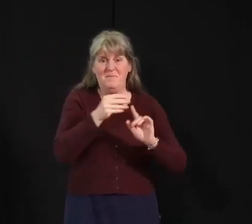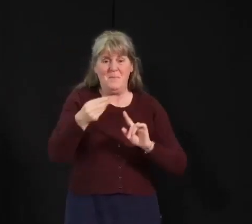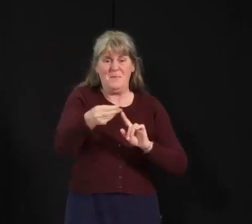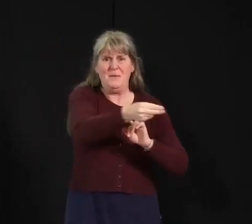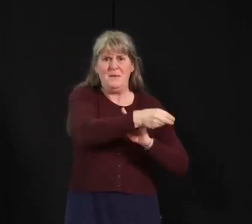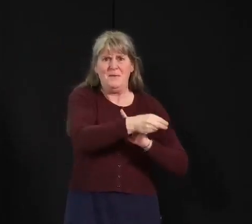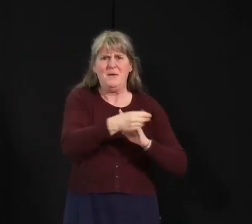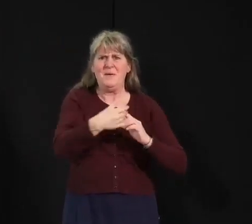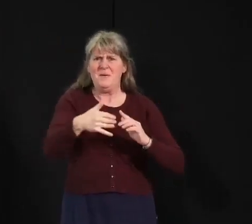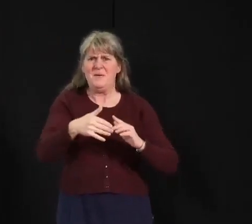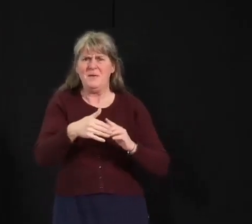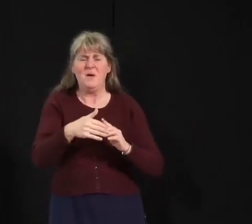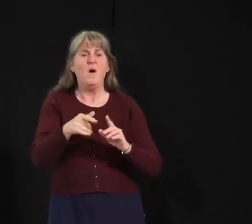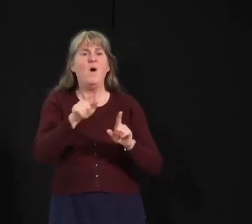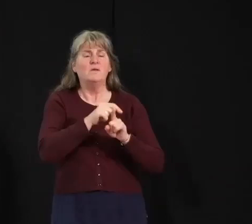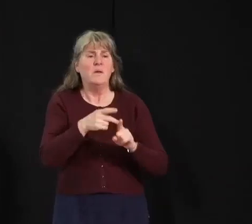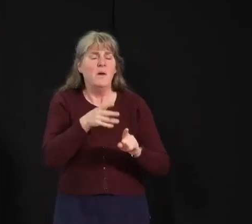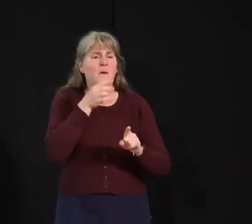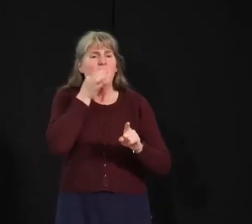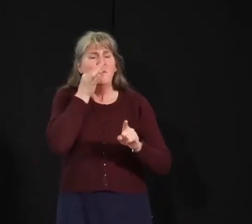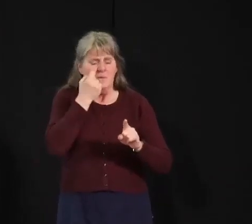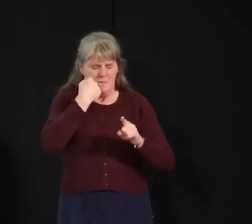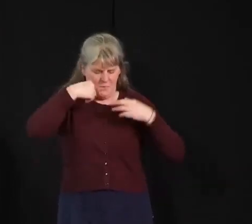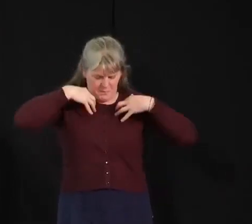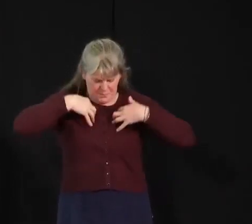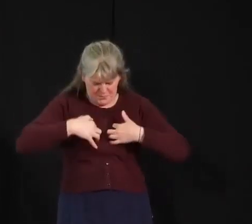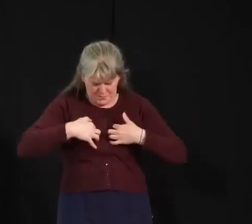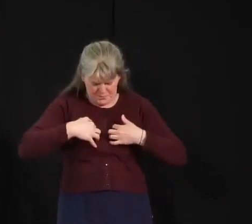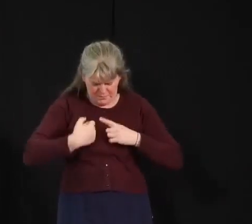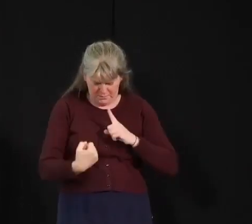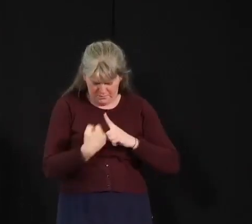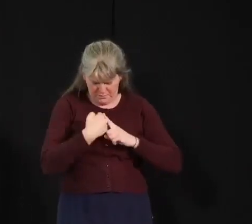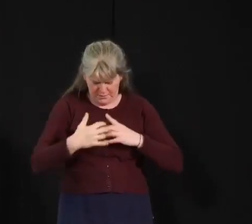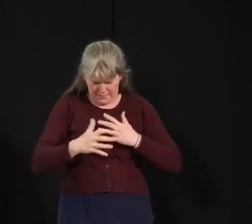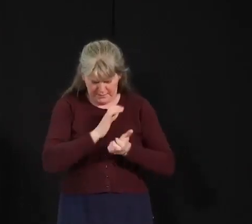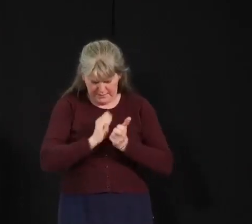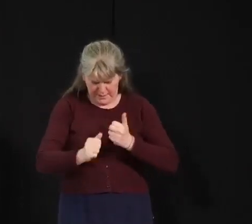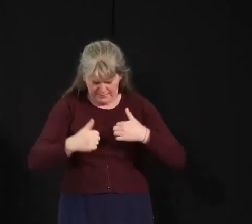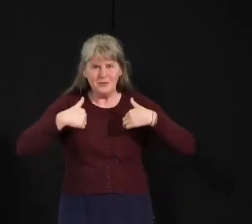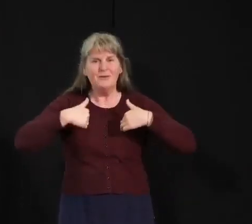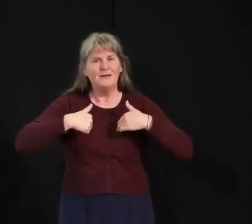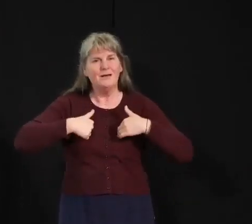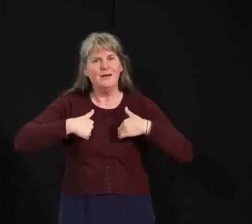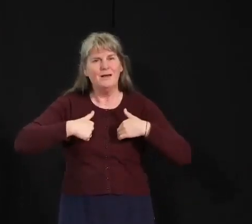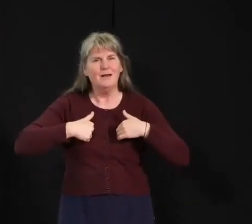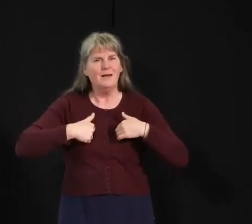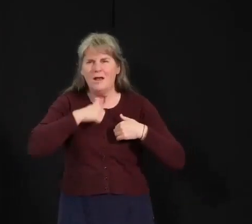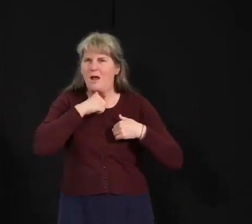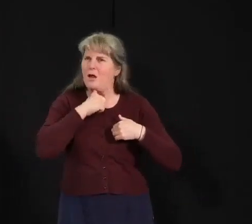Their appearance or home with teenagers who may be seeking help. Sharing of the vapes, thing we are already concerned about is